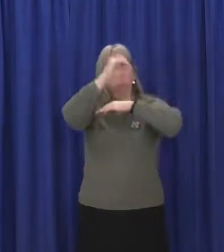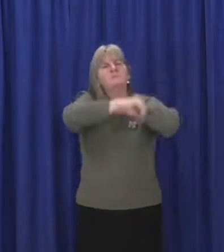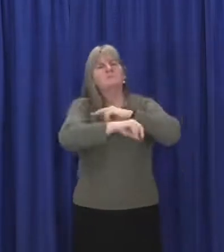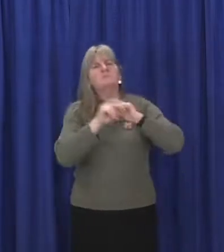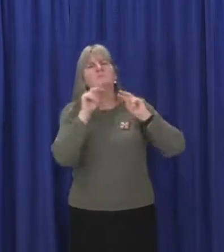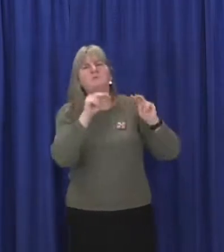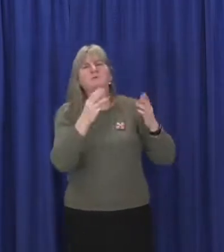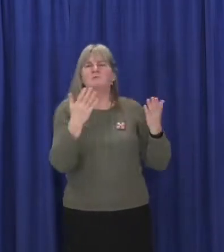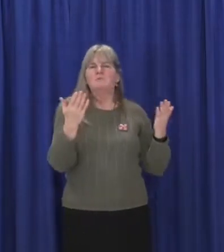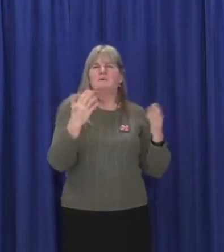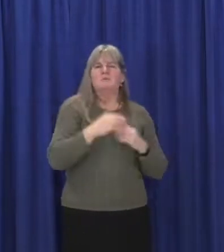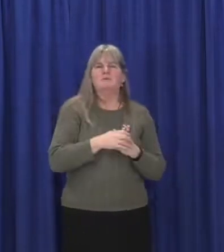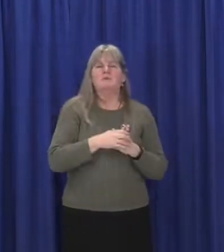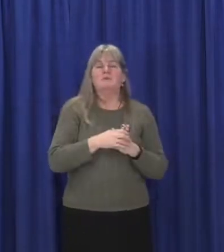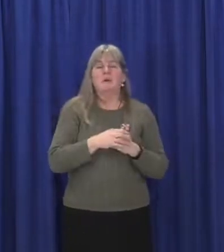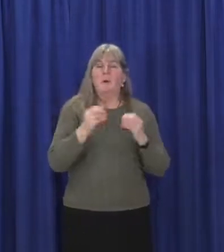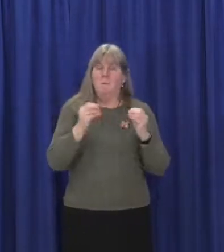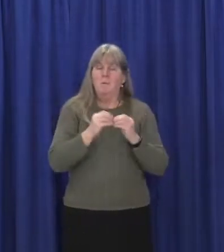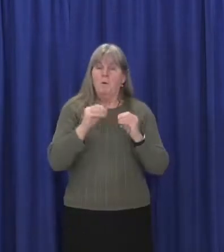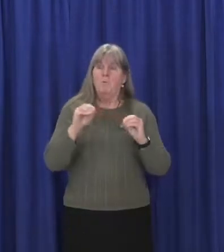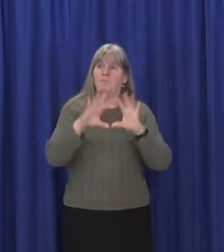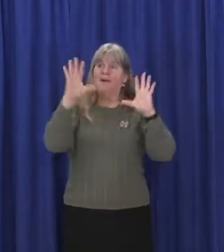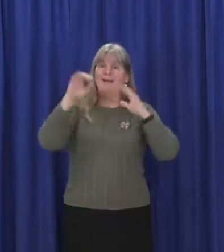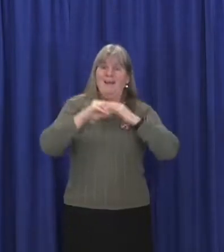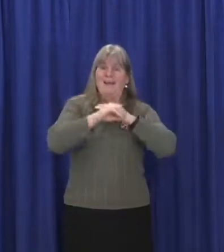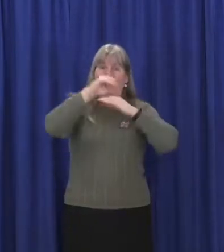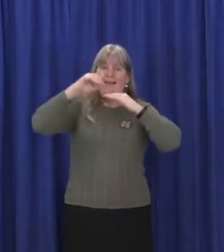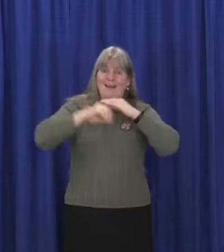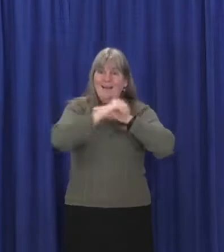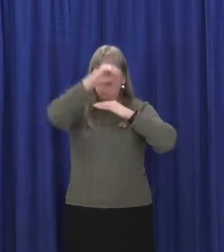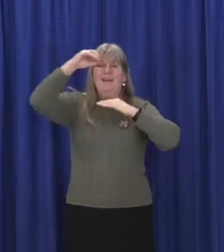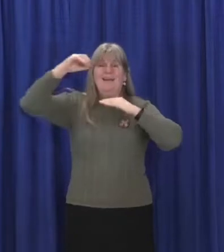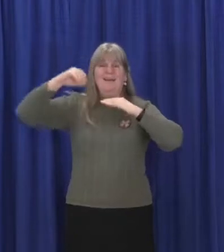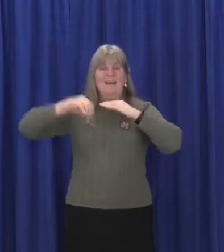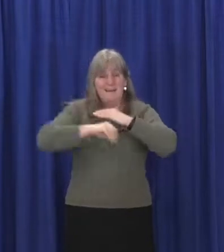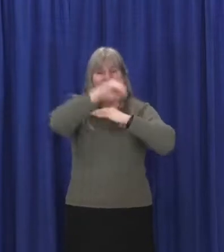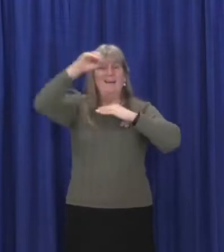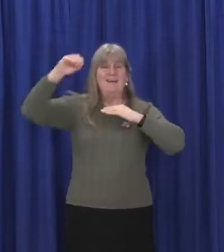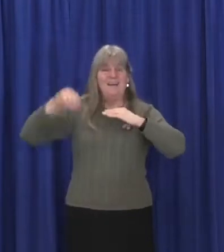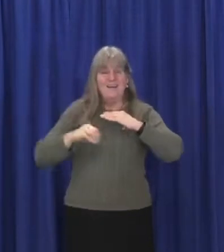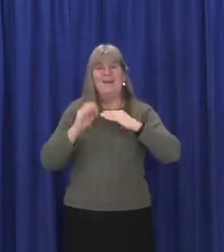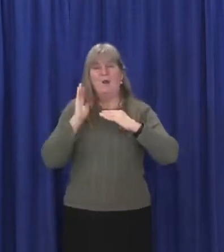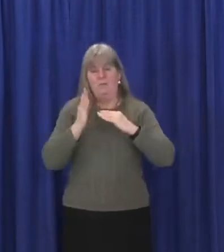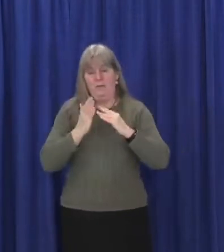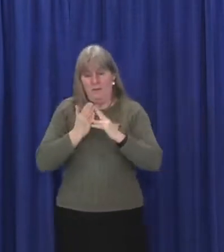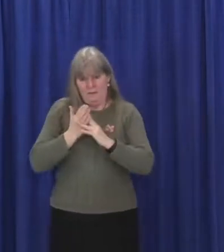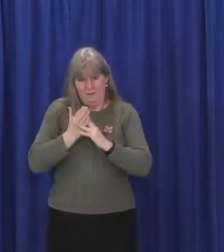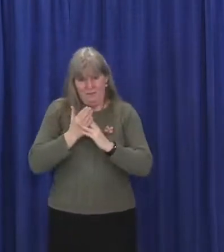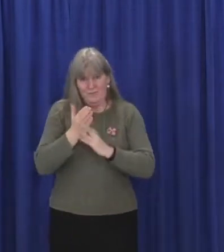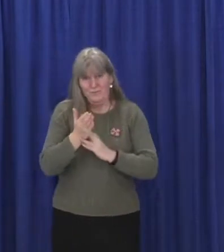With the longer days and warm weather ahead, we will emerge from this time. And it will be important